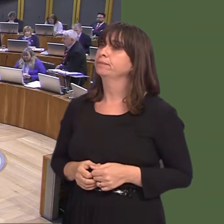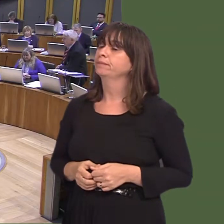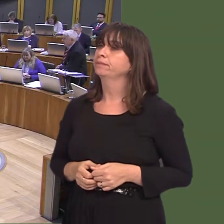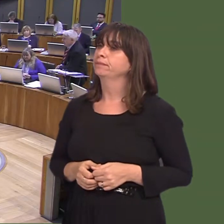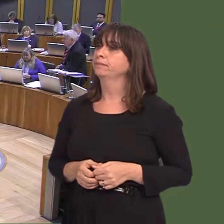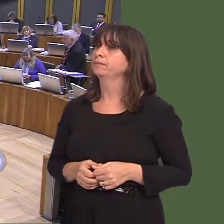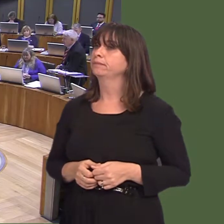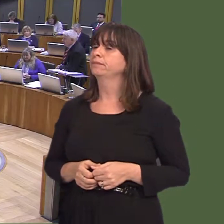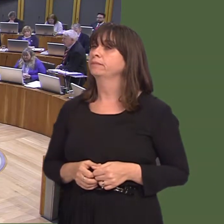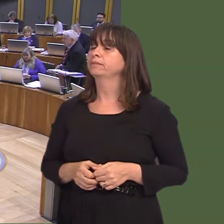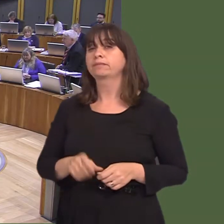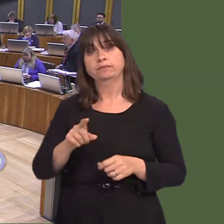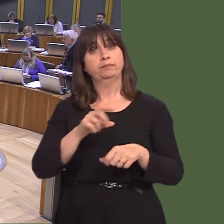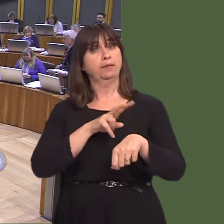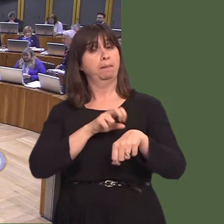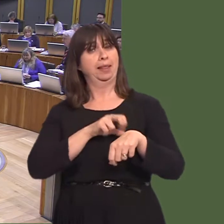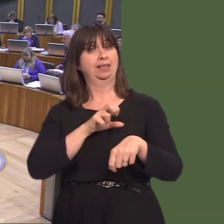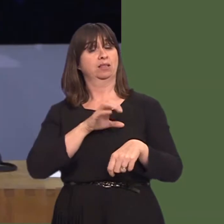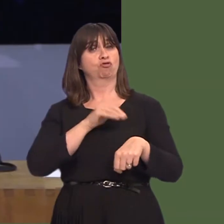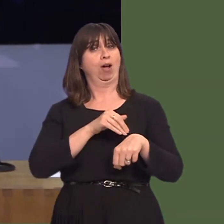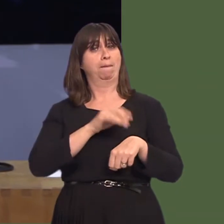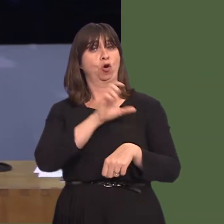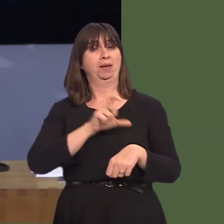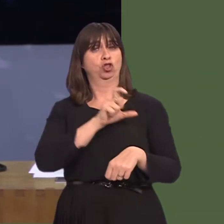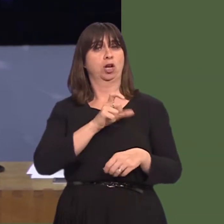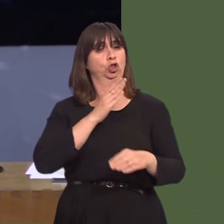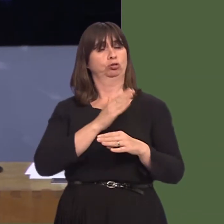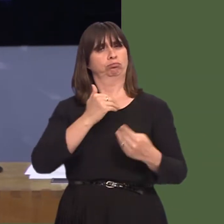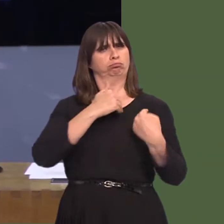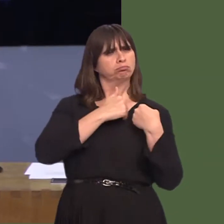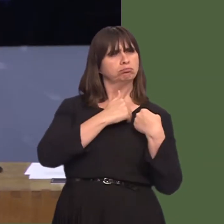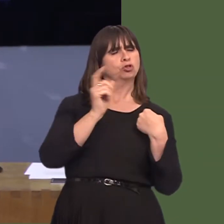The role of the police and crime commissioner was meant to bring local accountability to